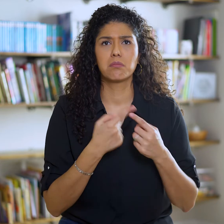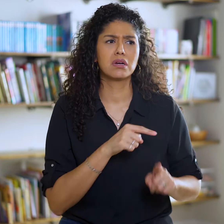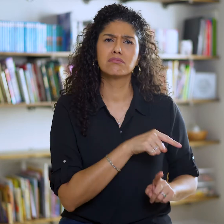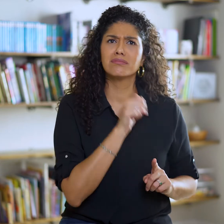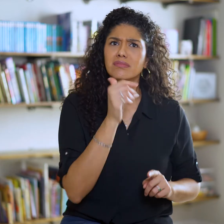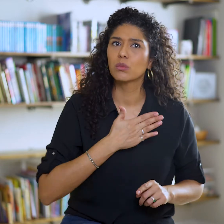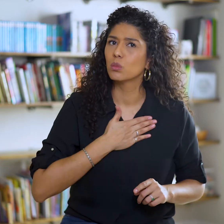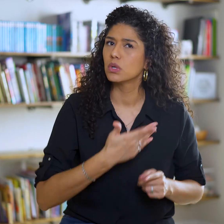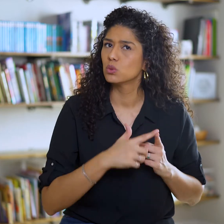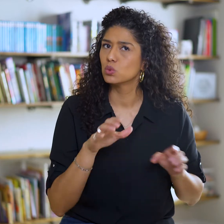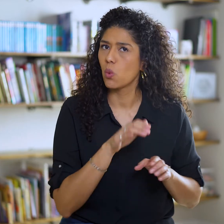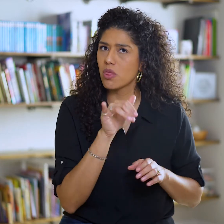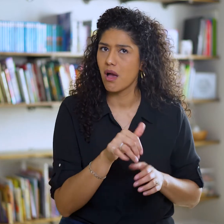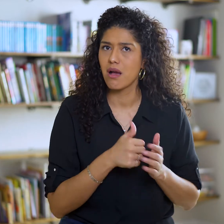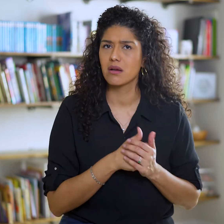But Jonathan isn’t on board.